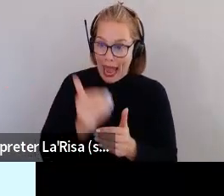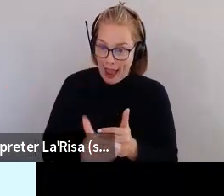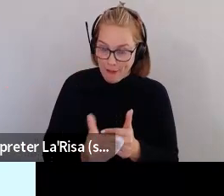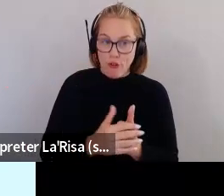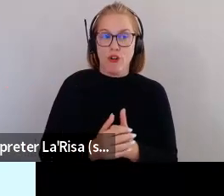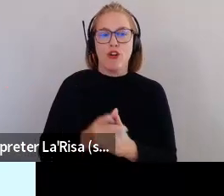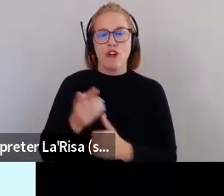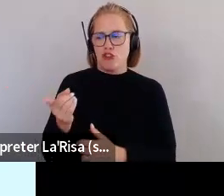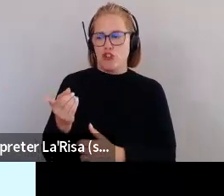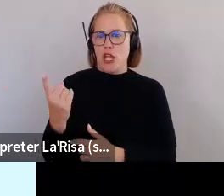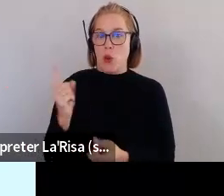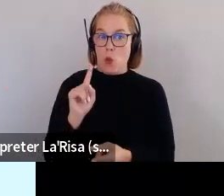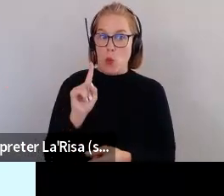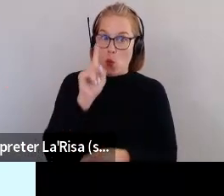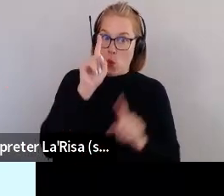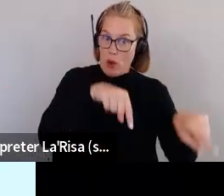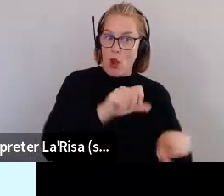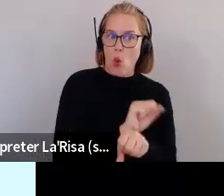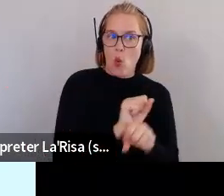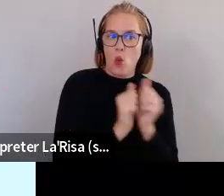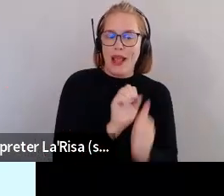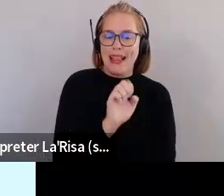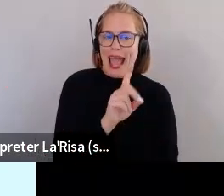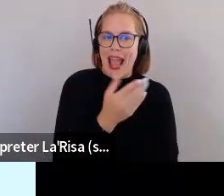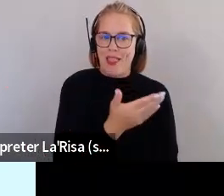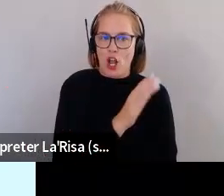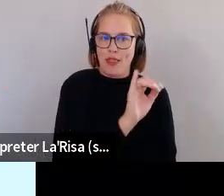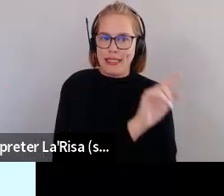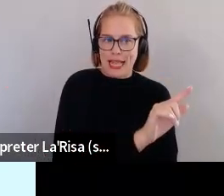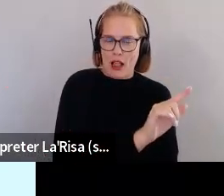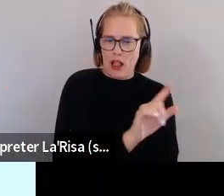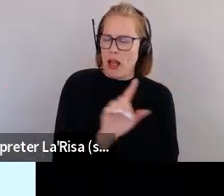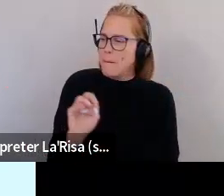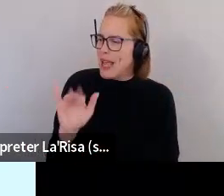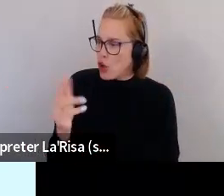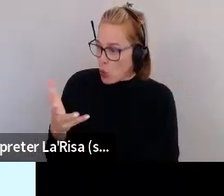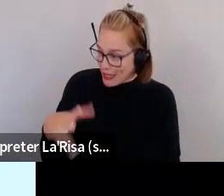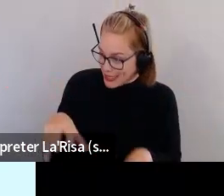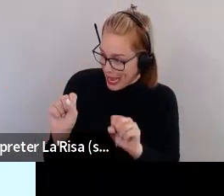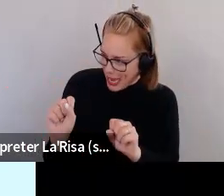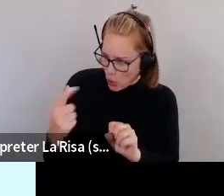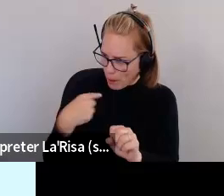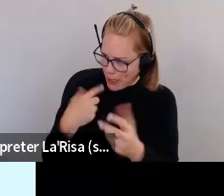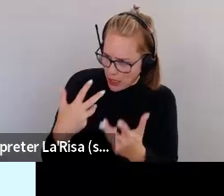then she started disability in action and advocacy -- and then after that,